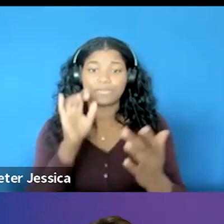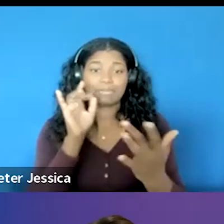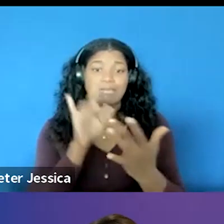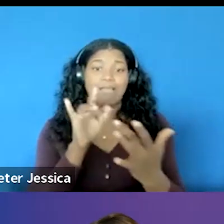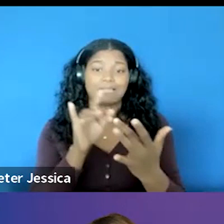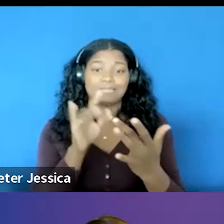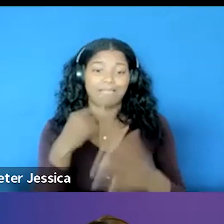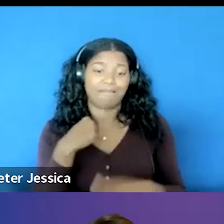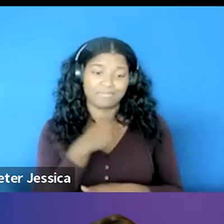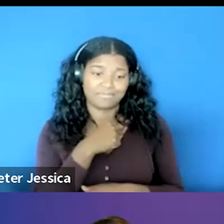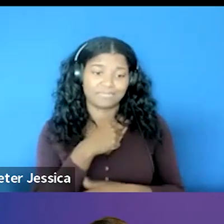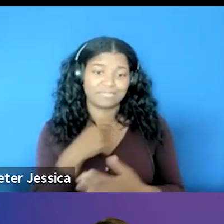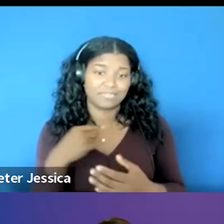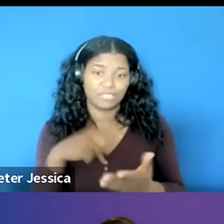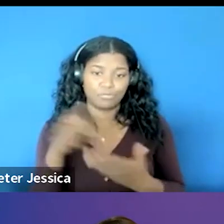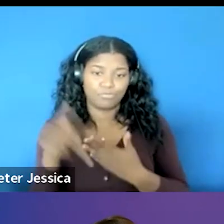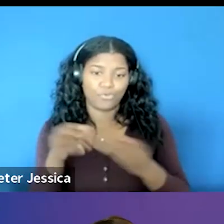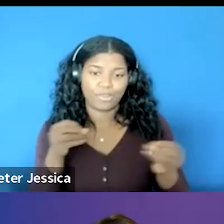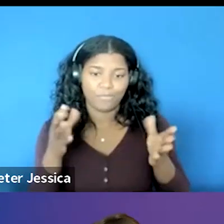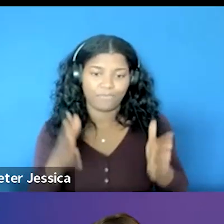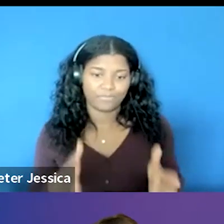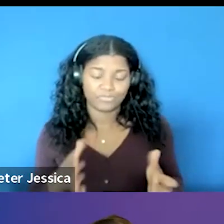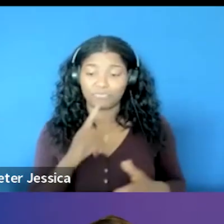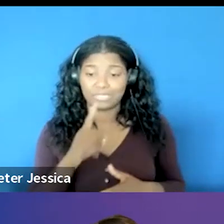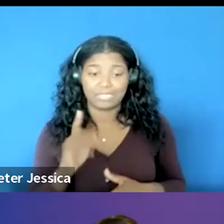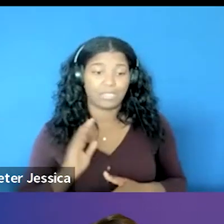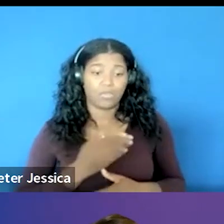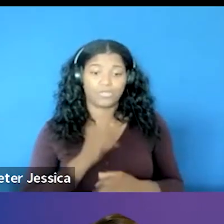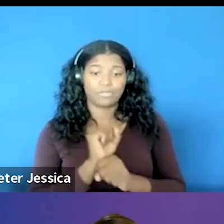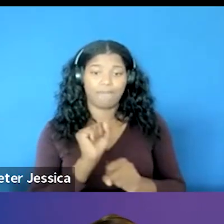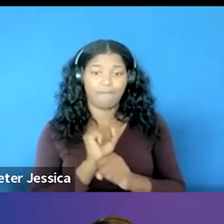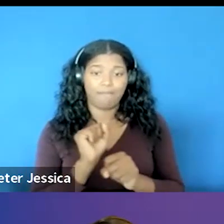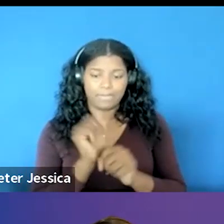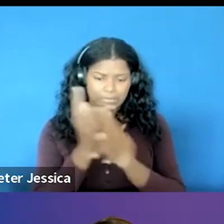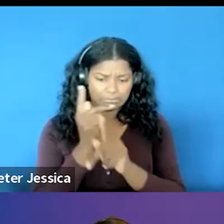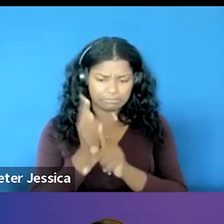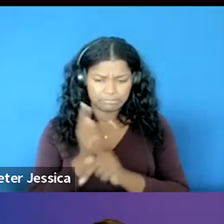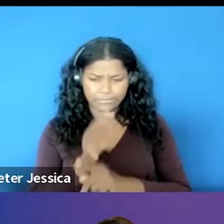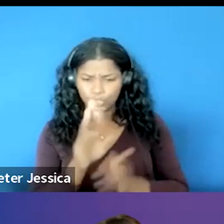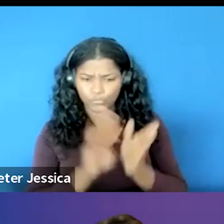As program officer our job is to figure out how your research, what's the best place